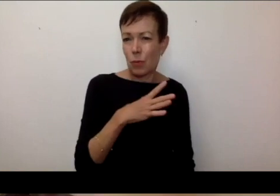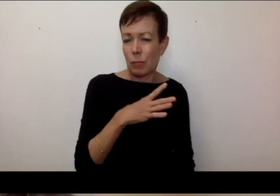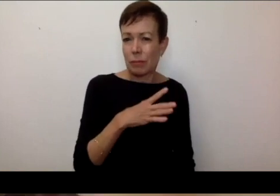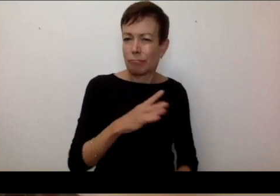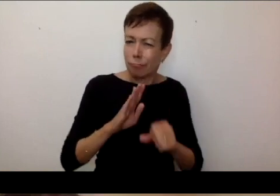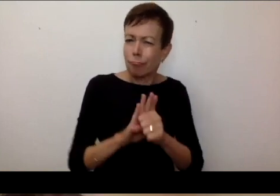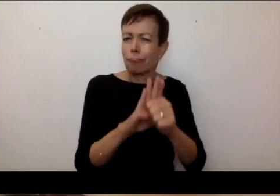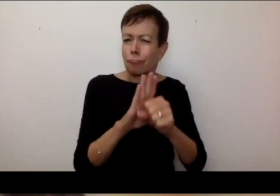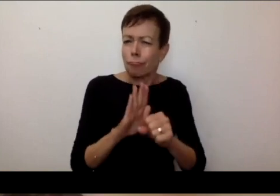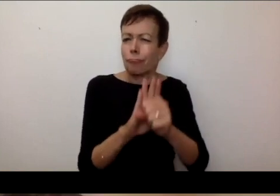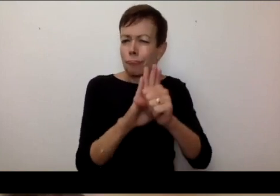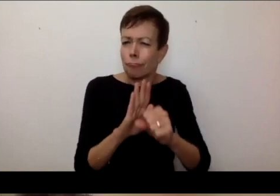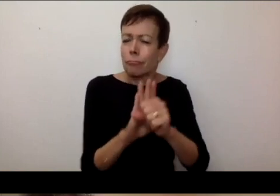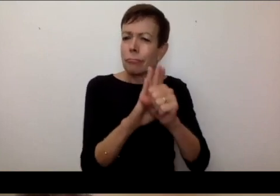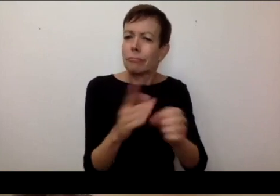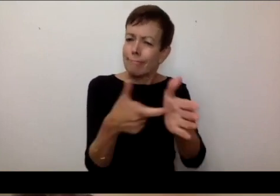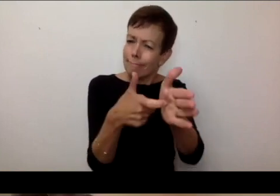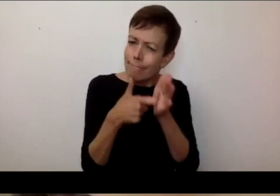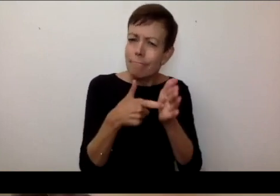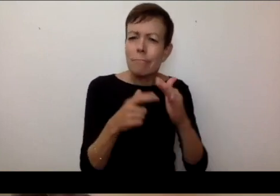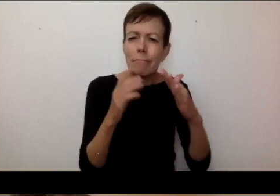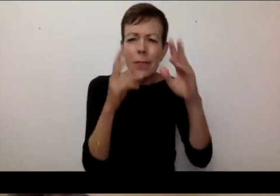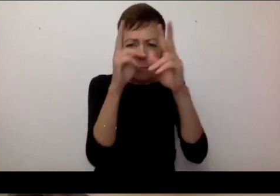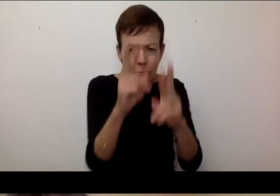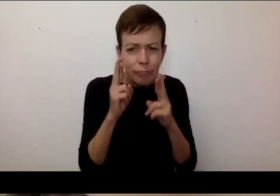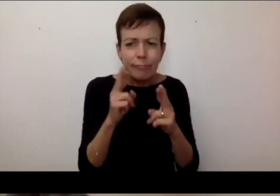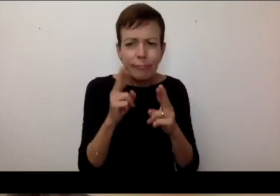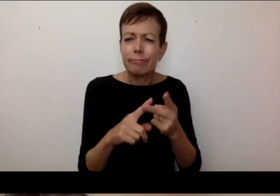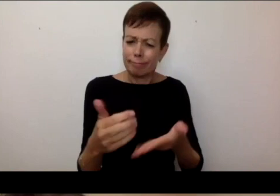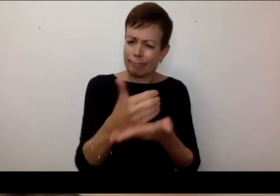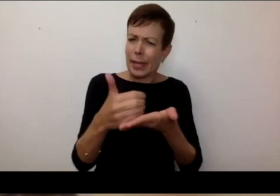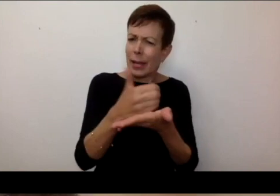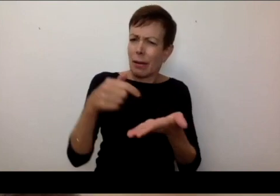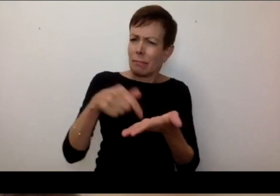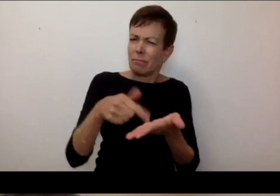demanded decent income as a right and emphasize the disproportionate burden of